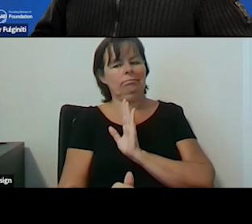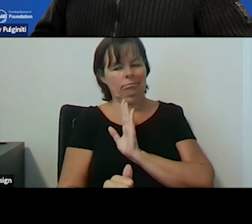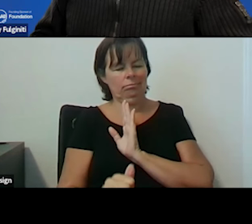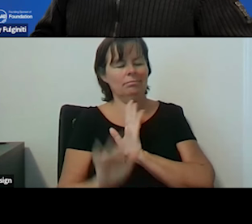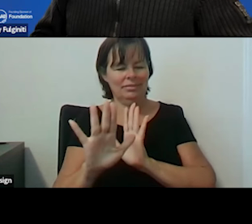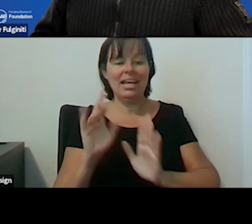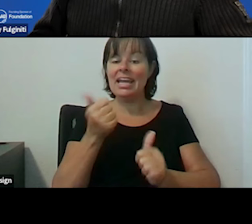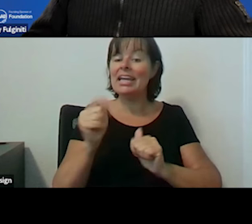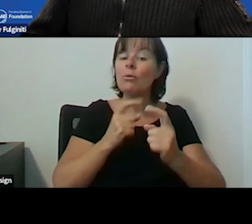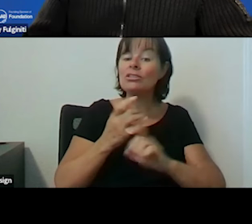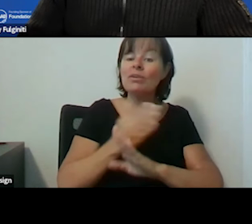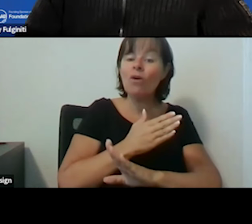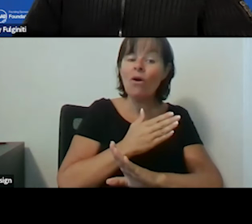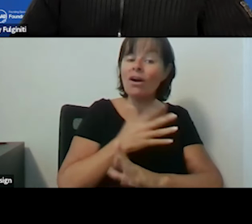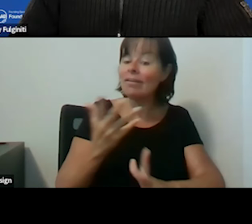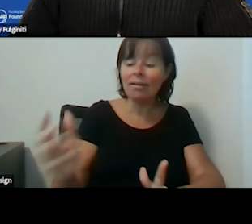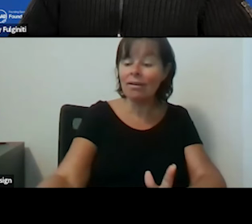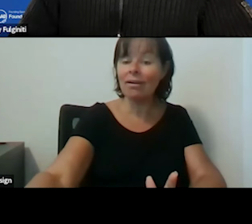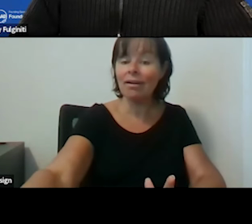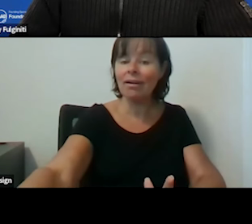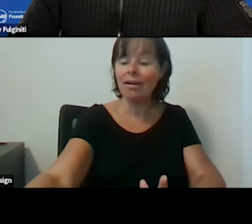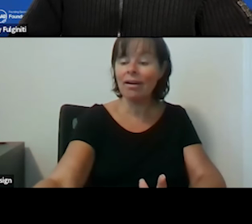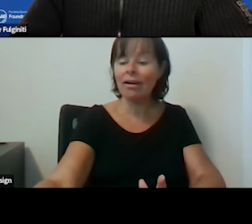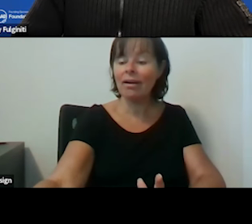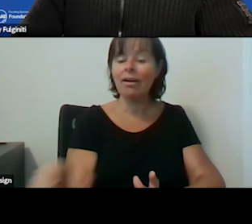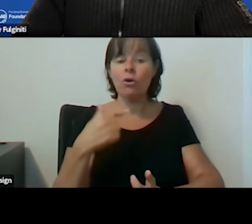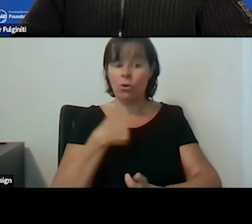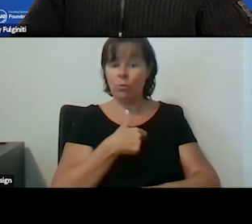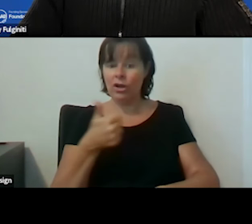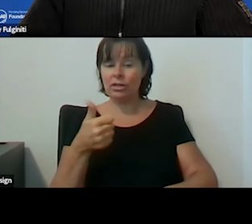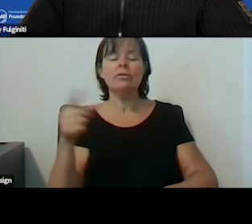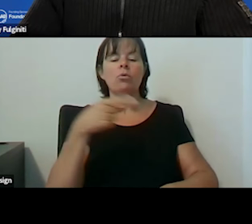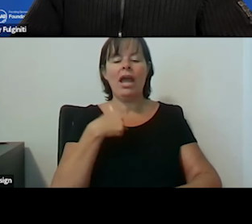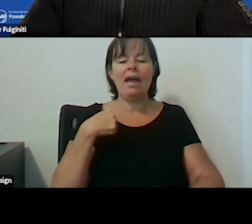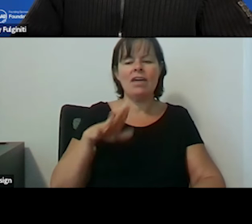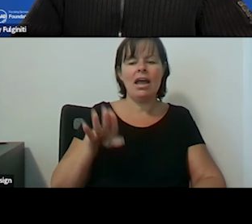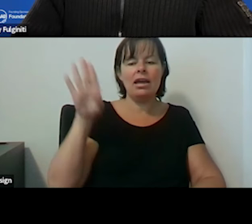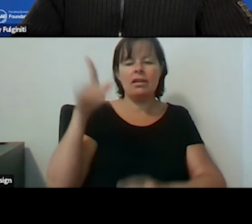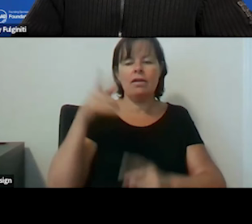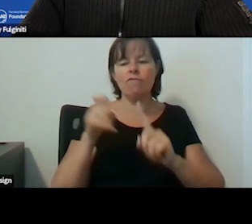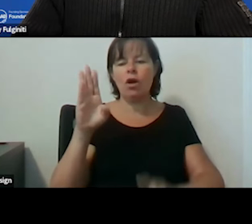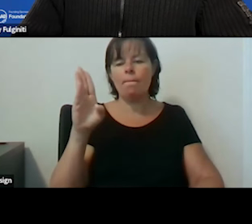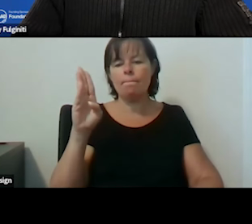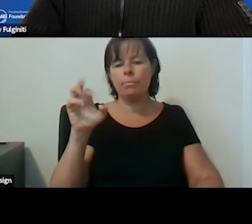see anything we good well we do um we do have a hand up from Bert Bert did you have a question